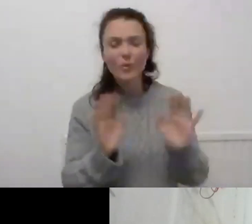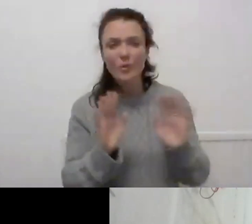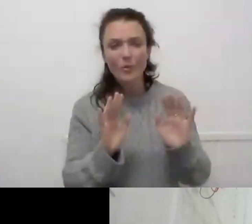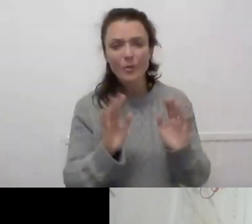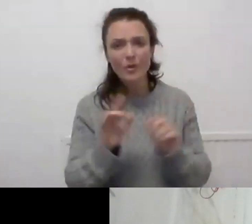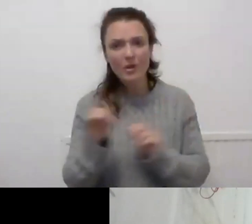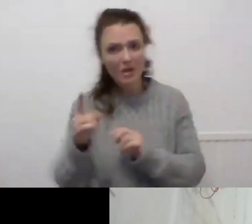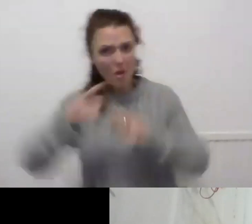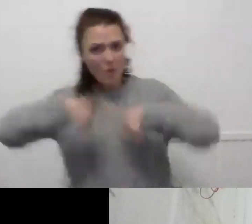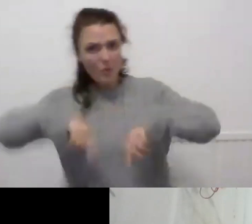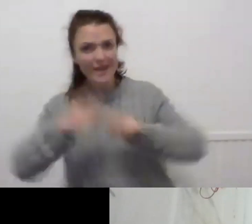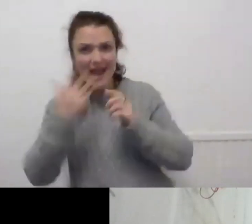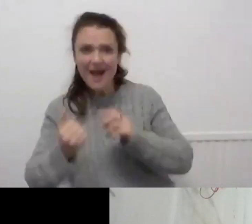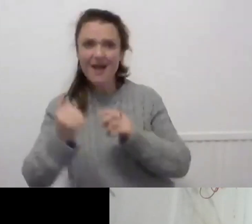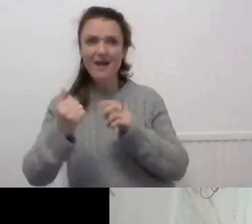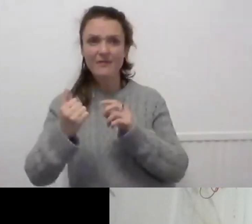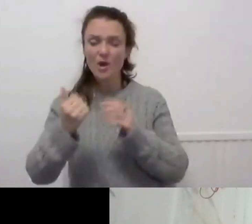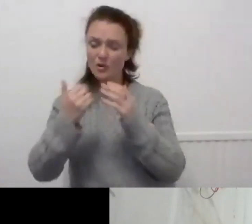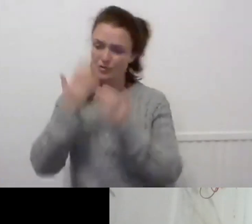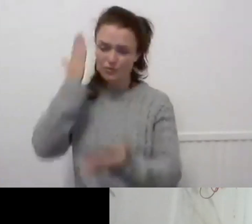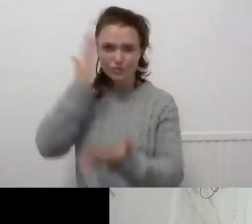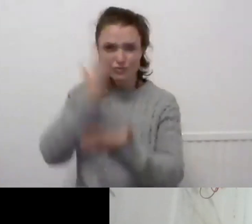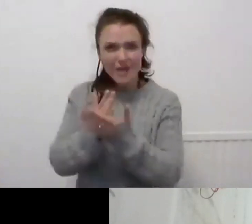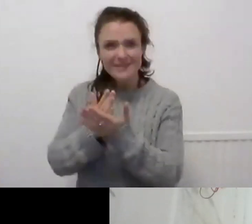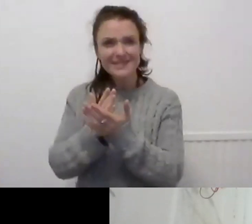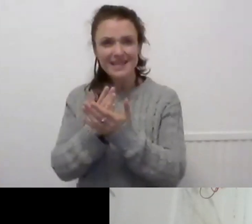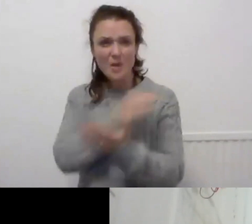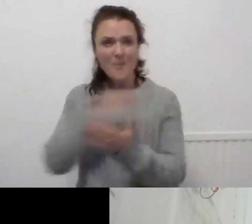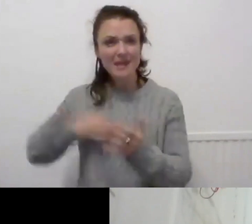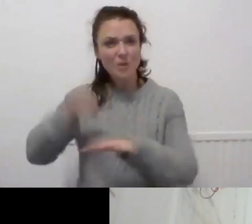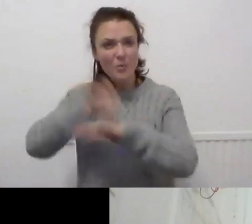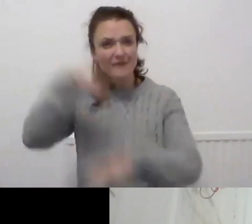from for me from the Islamic background. You know, we have the guidance from the